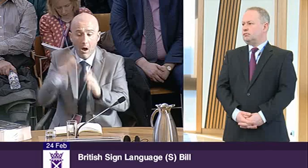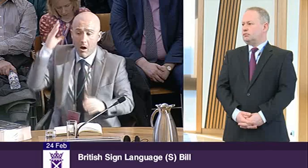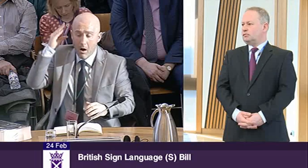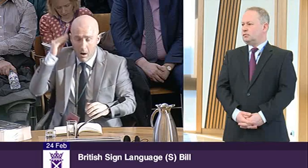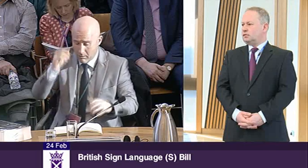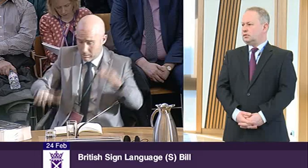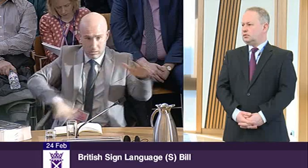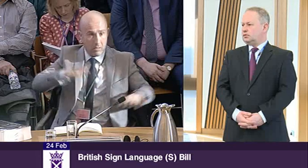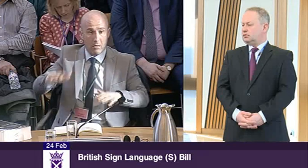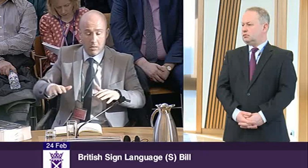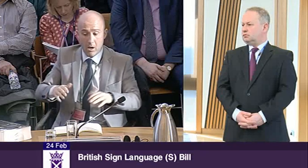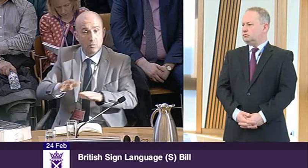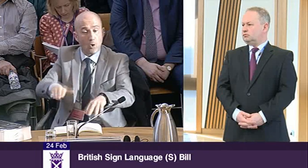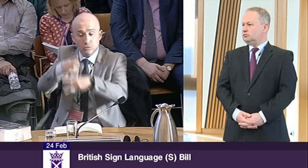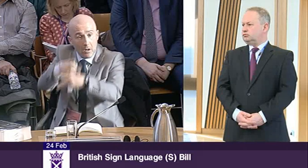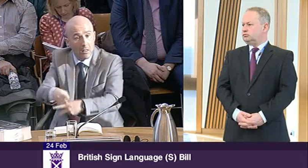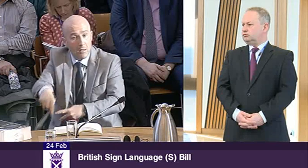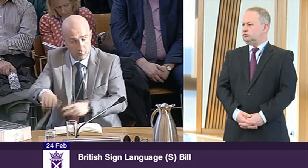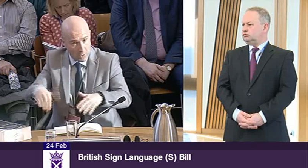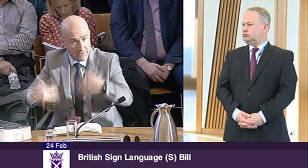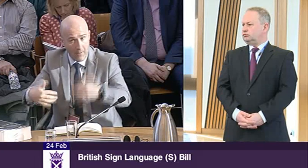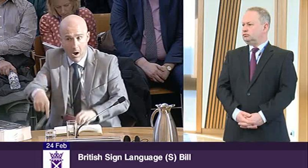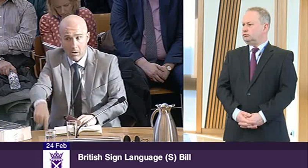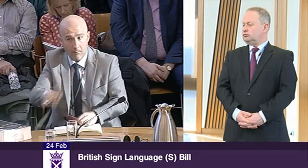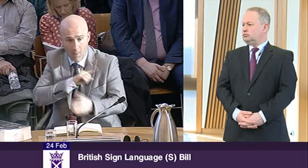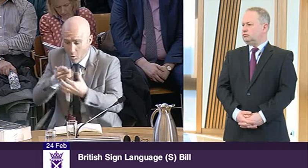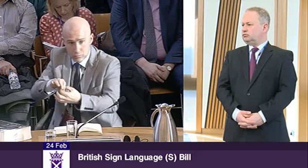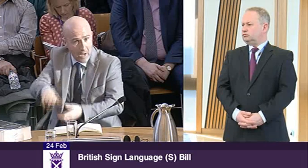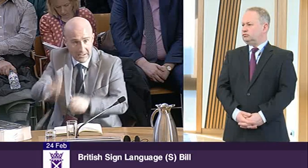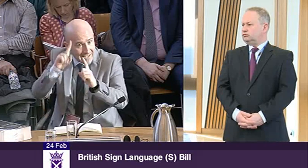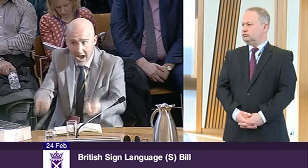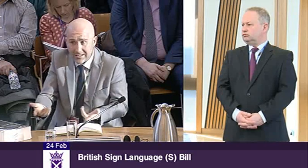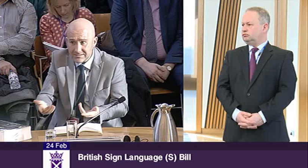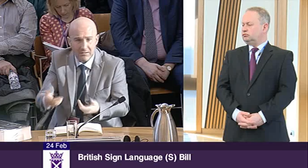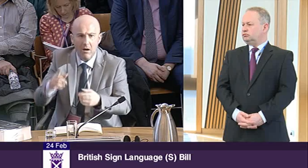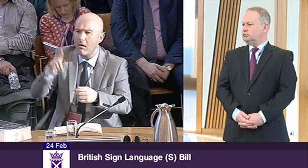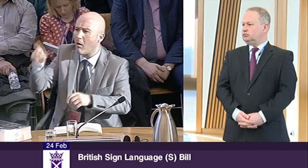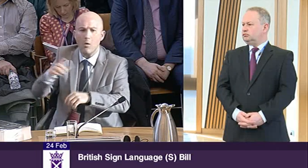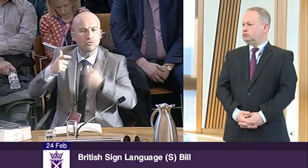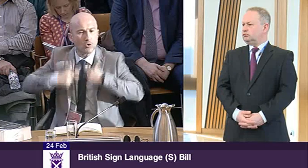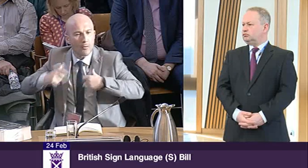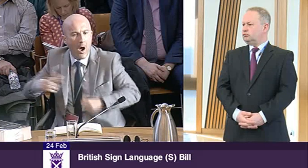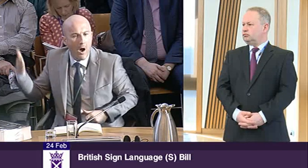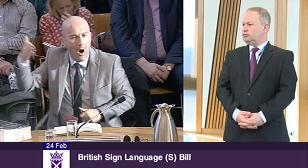For example, single parents who lose their hearing have hugely problematic issues communicating